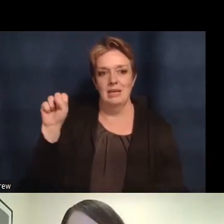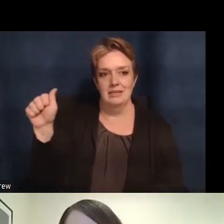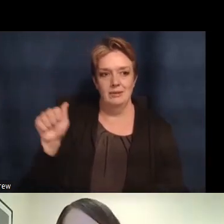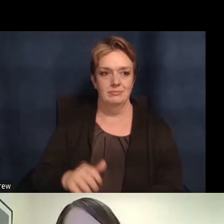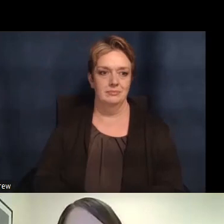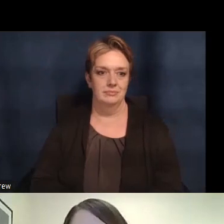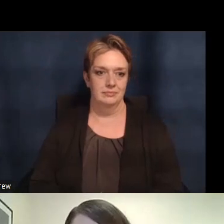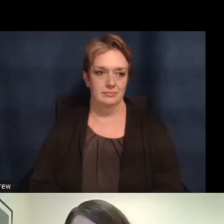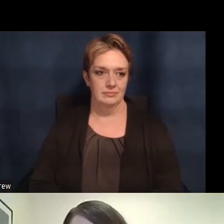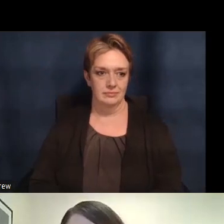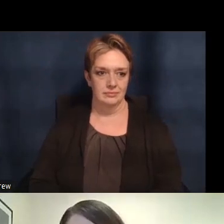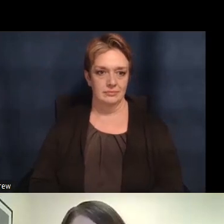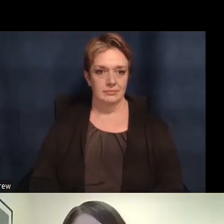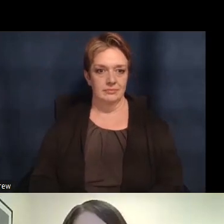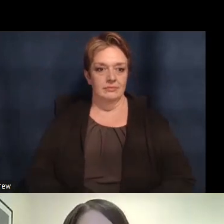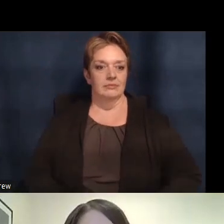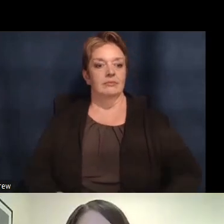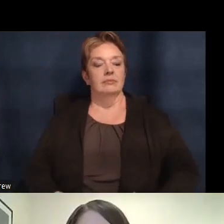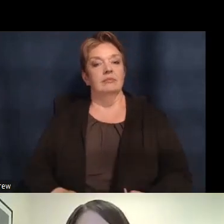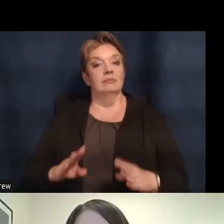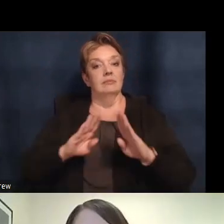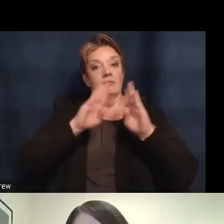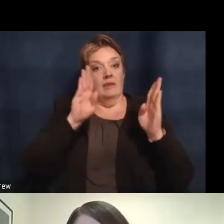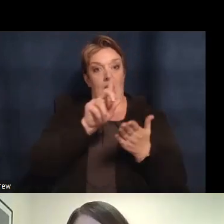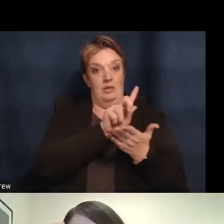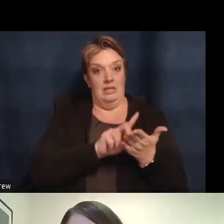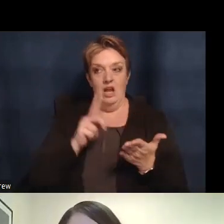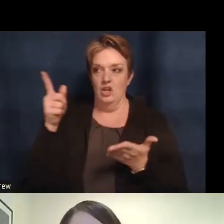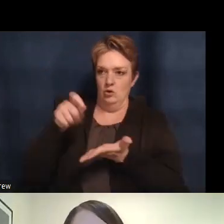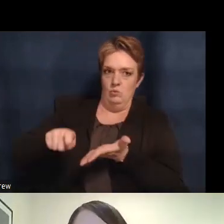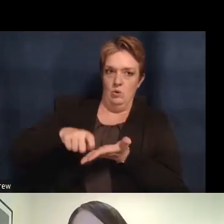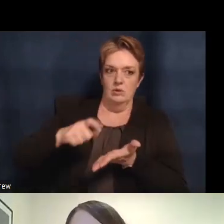So when it came to designing the house, she wrote, "Two walls of my room in the Abiquiú